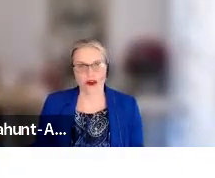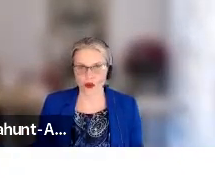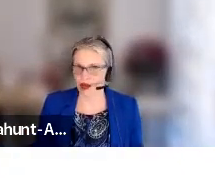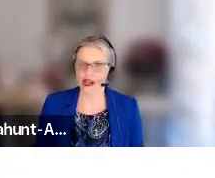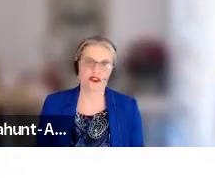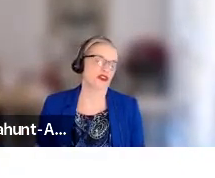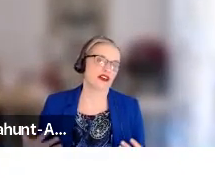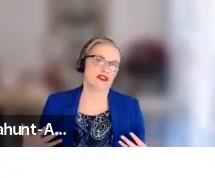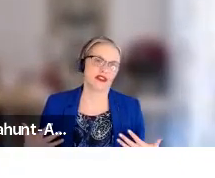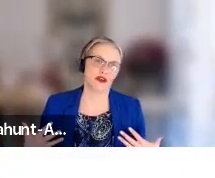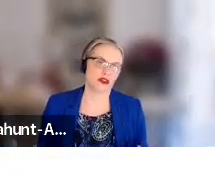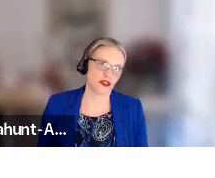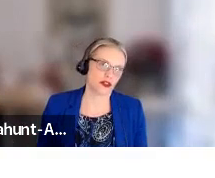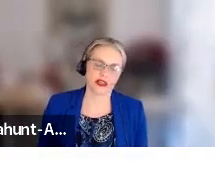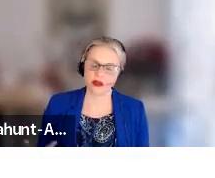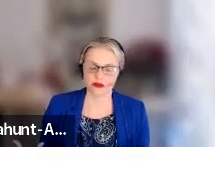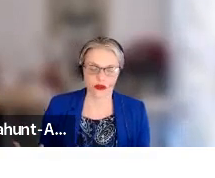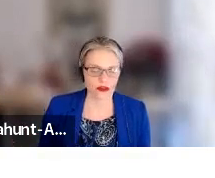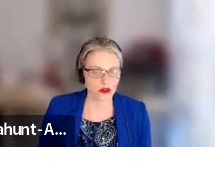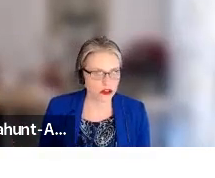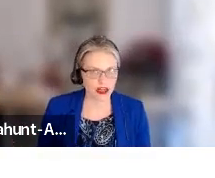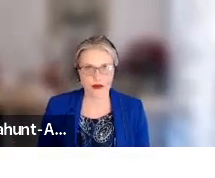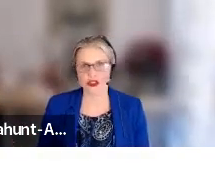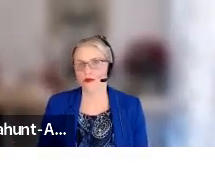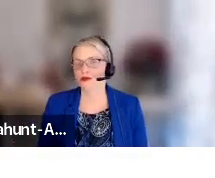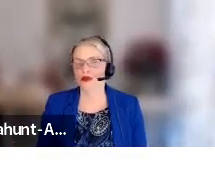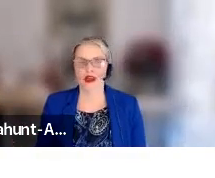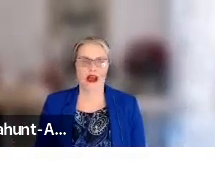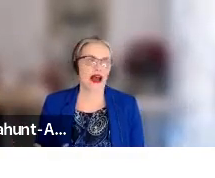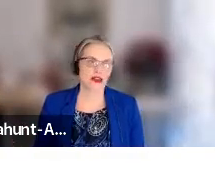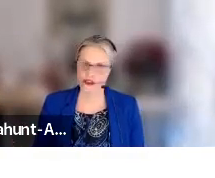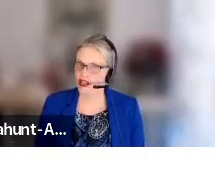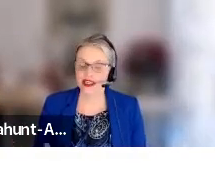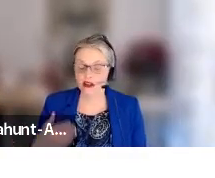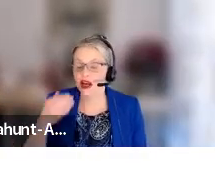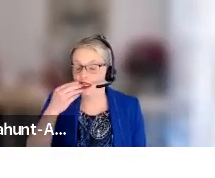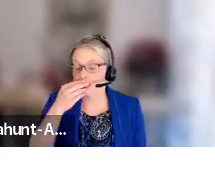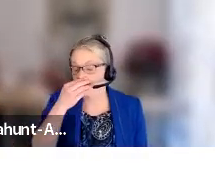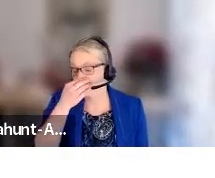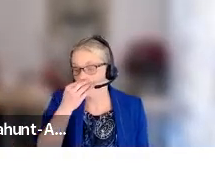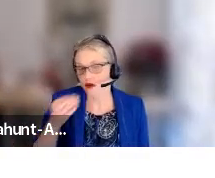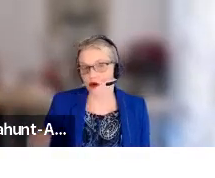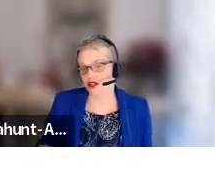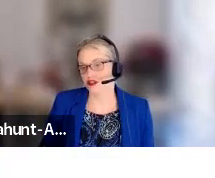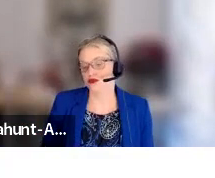A lot of these folks are our students. I've been in Florida for a long time so I get a lot of emails and a lot of requests.